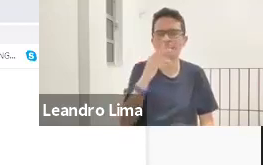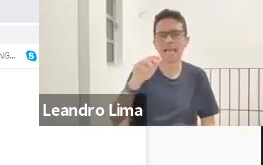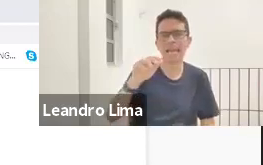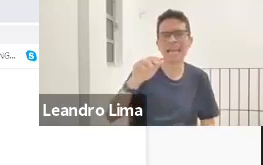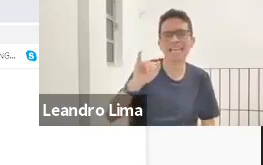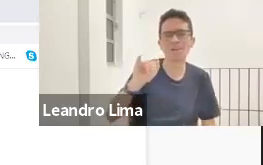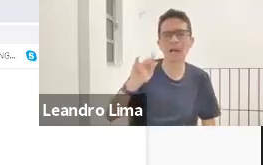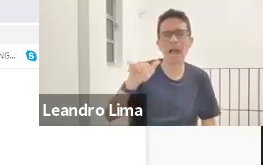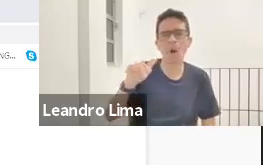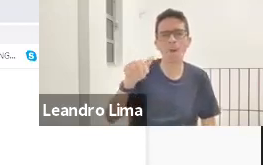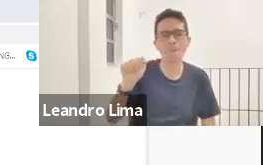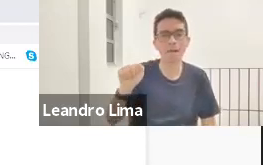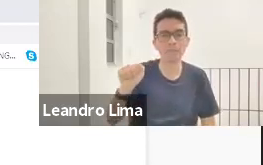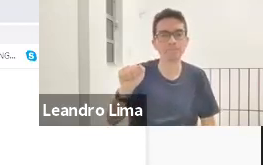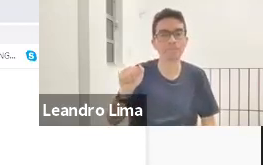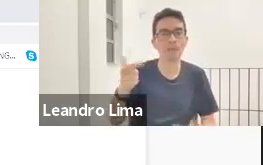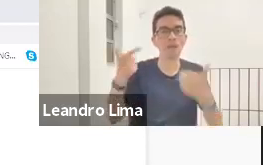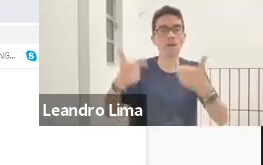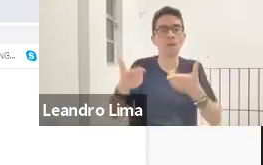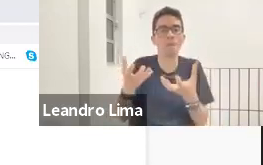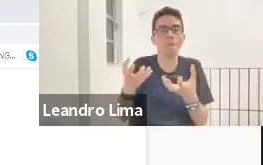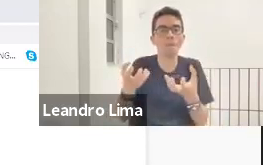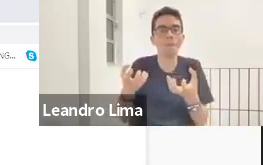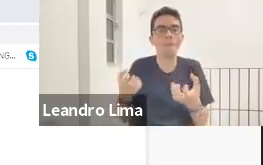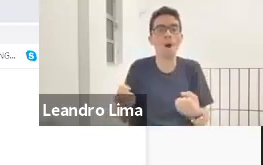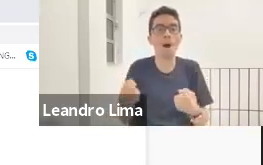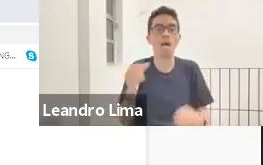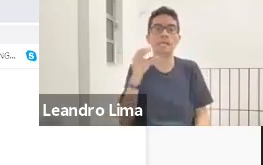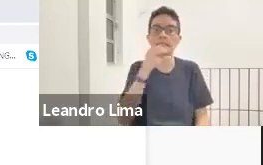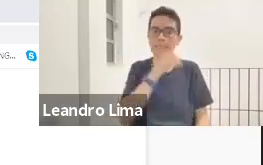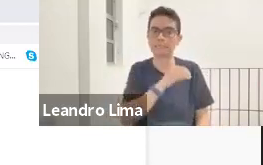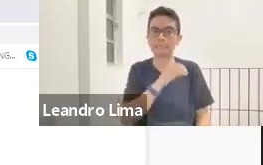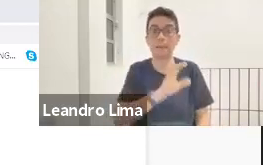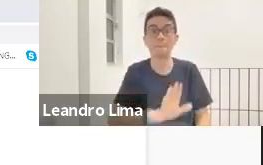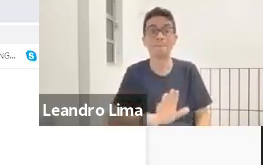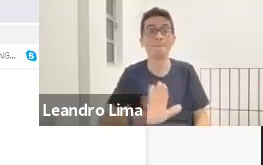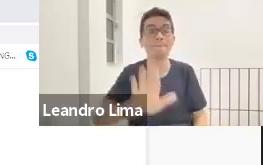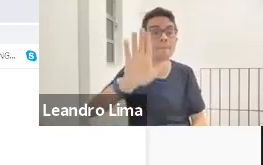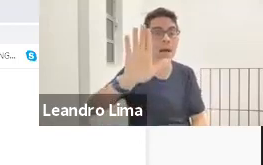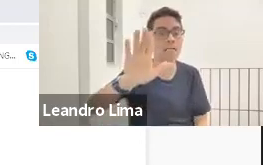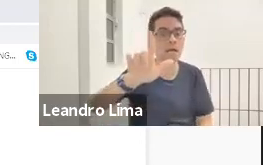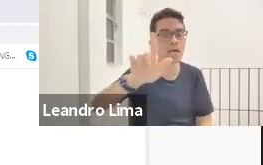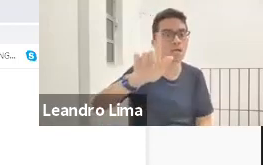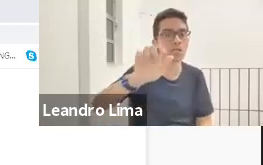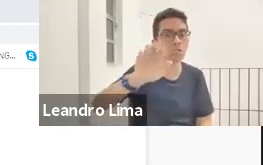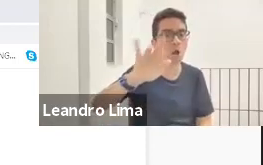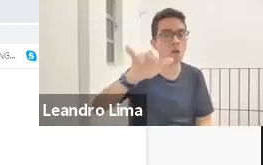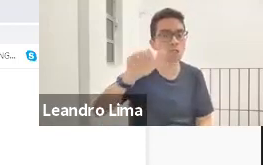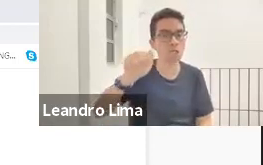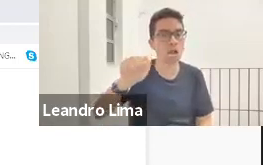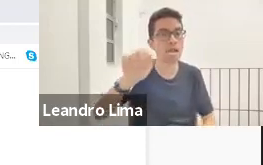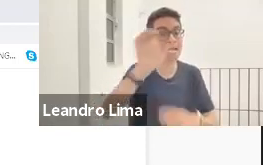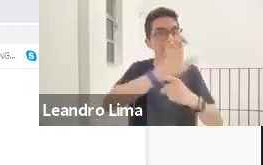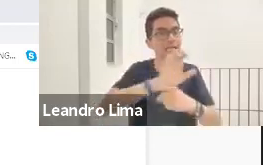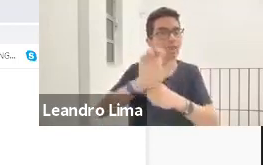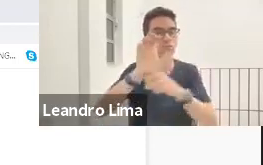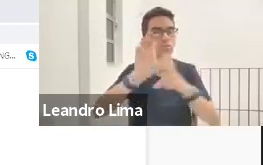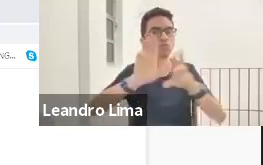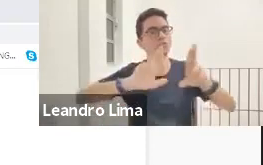hot but it's it's much whether. So, go ahead. And we have so many questions